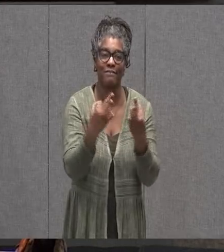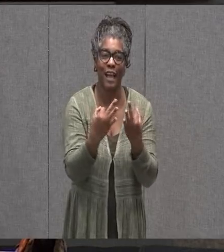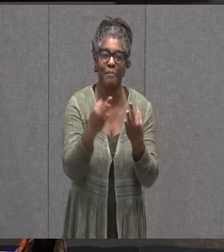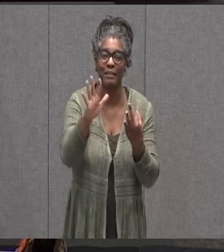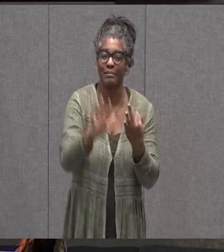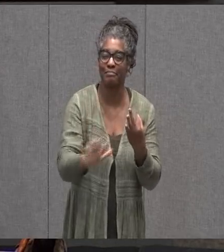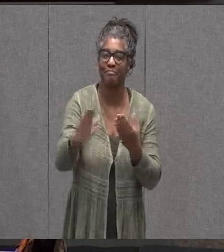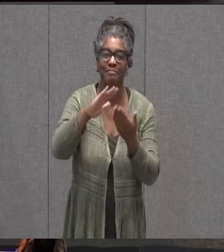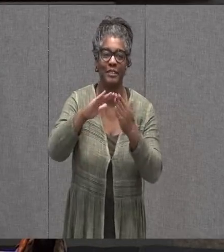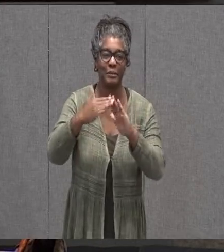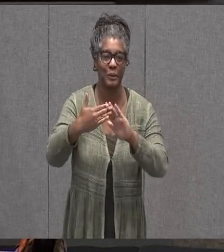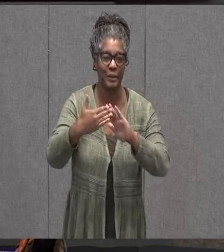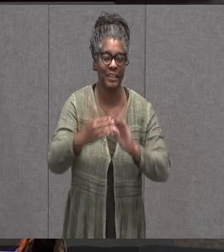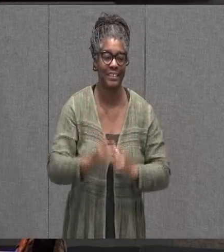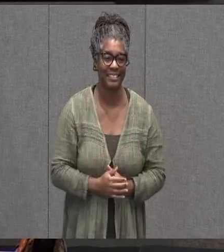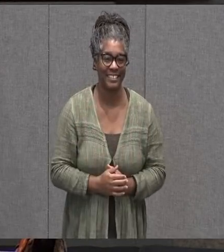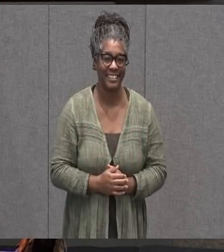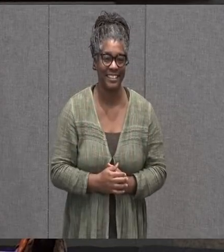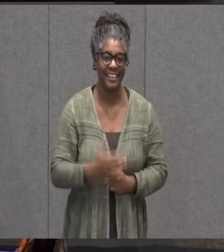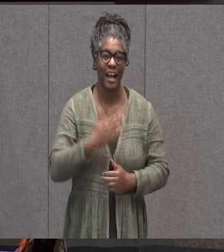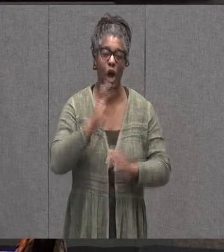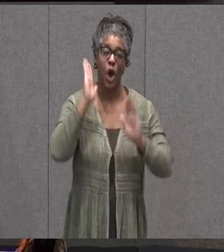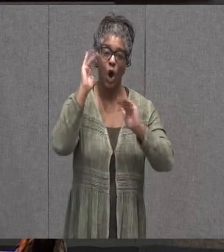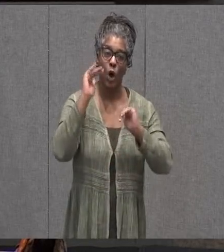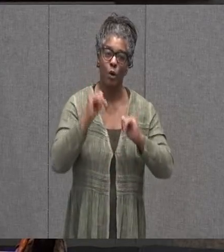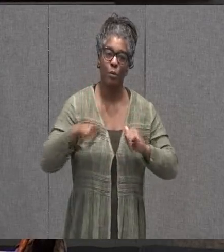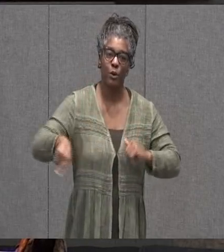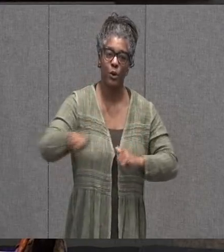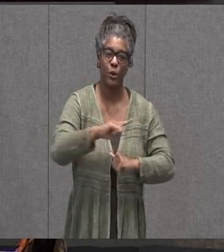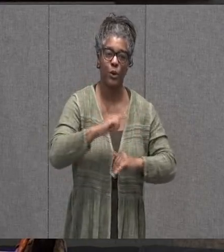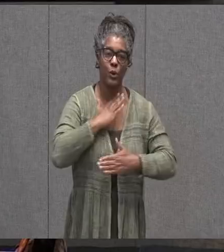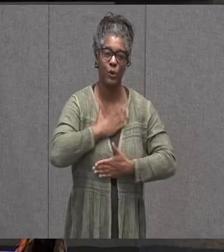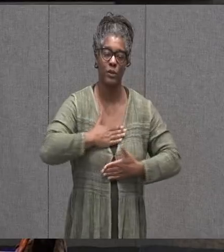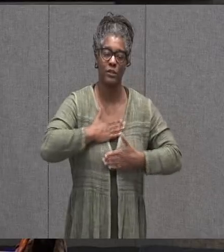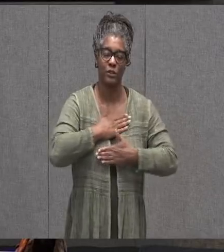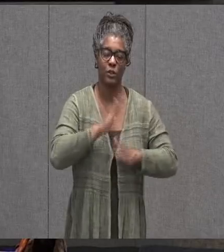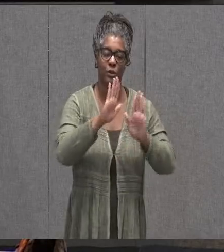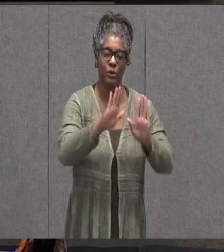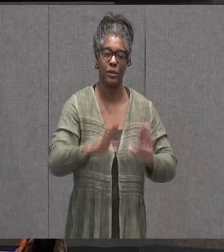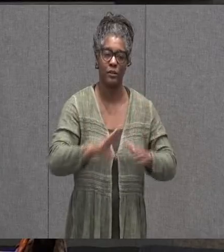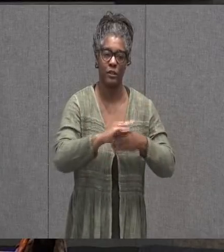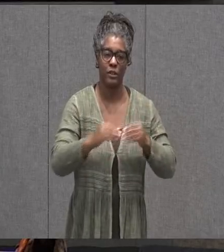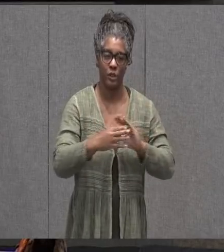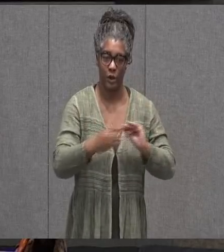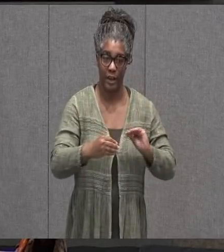I hope you enjoyed this wonderful story. Up next, Miss Q has a fun, exciting activity